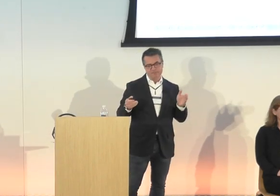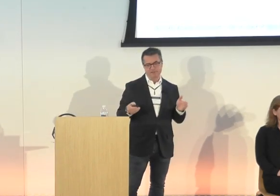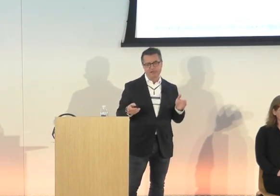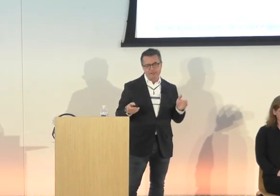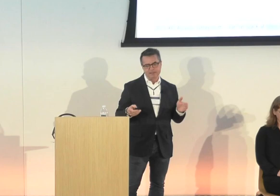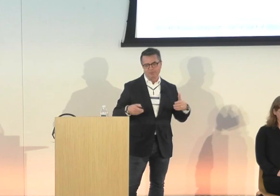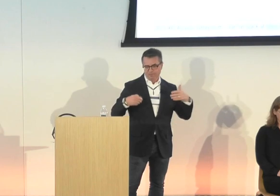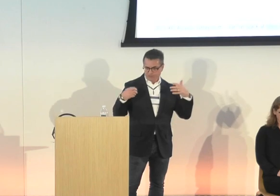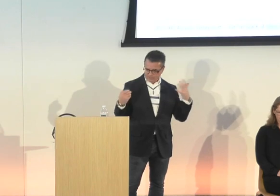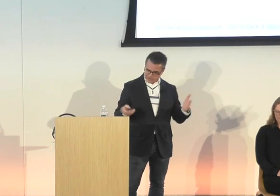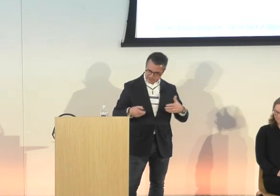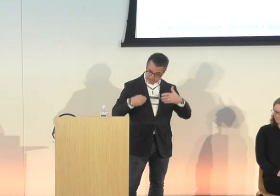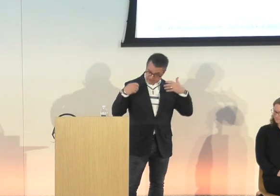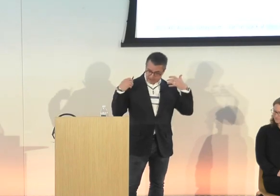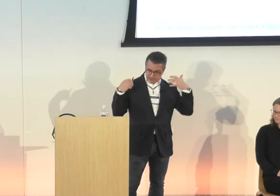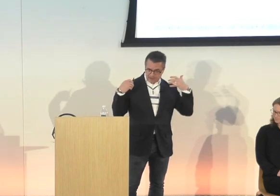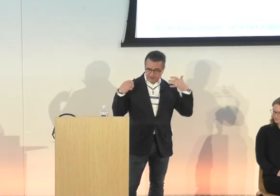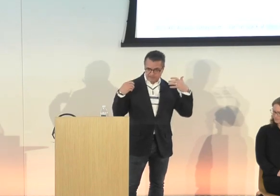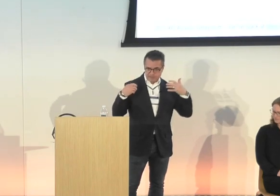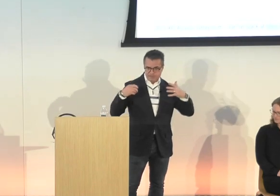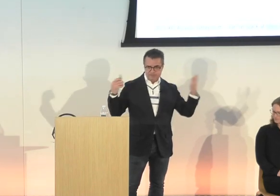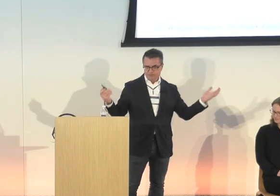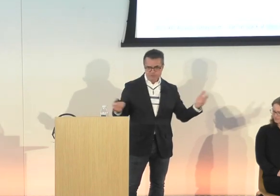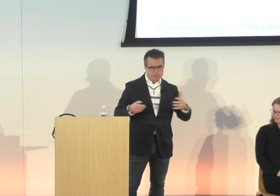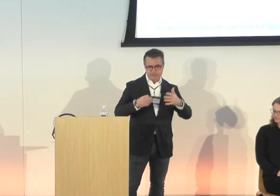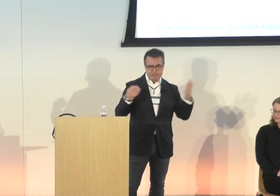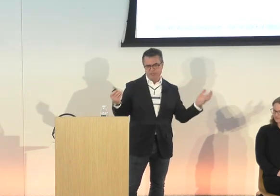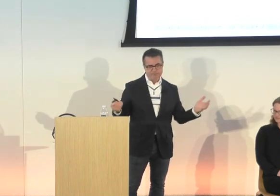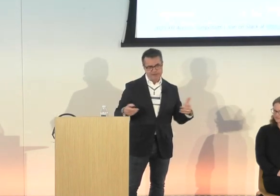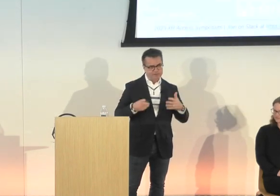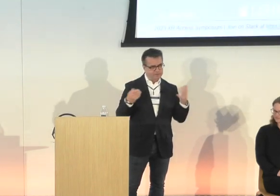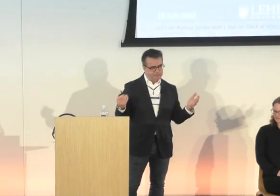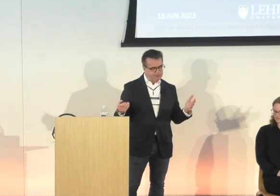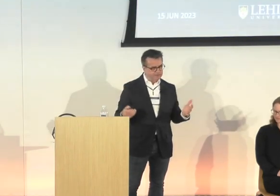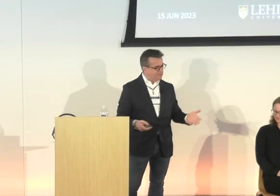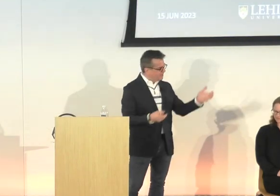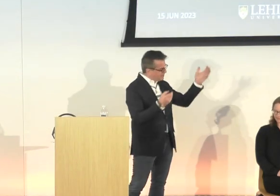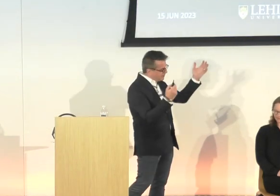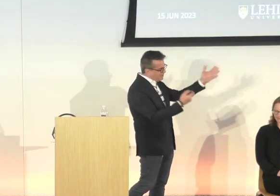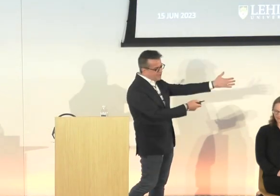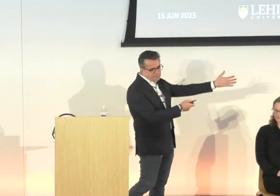to talk for a little bit to present this new initiative we have, this new system. And then